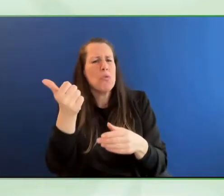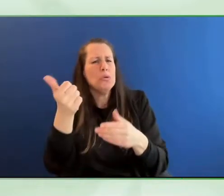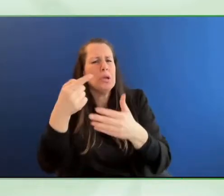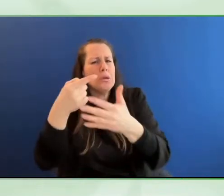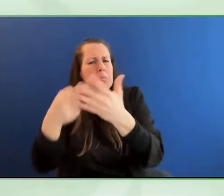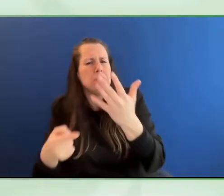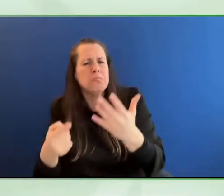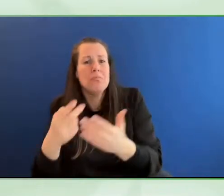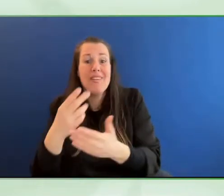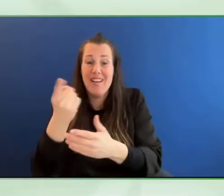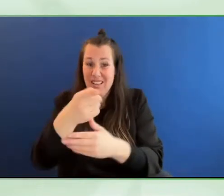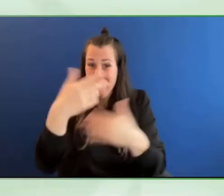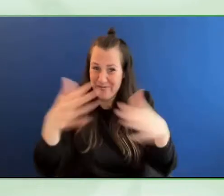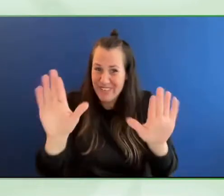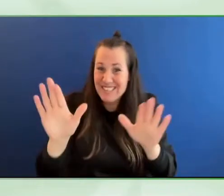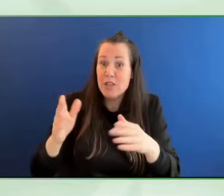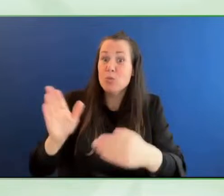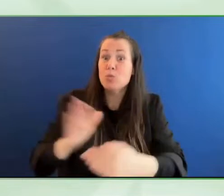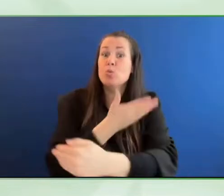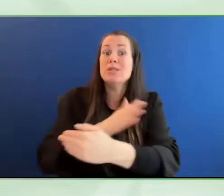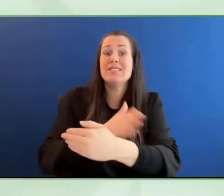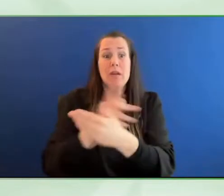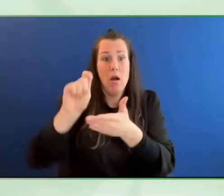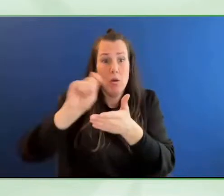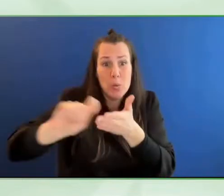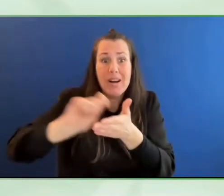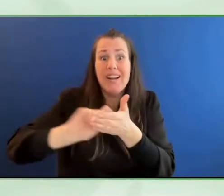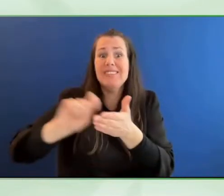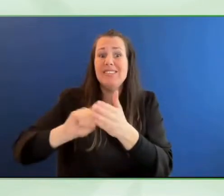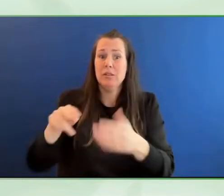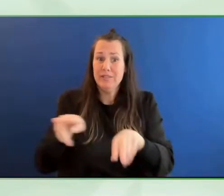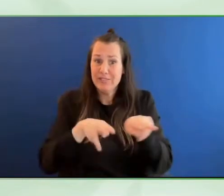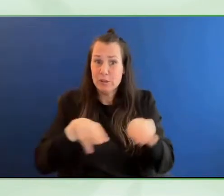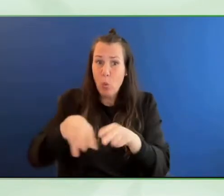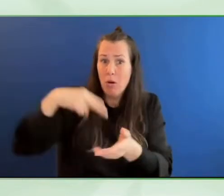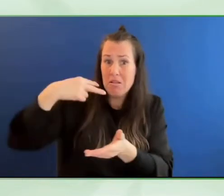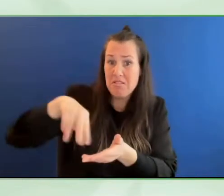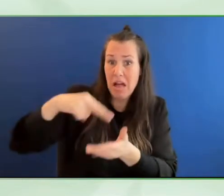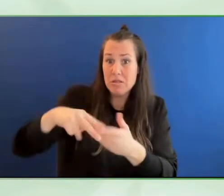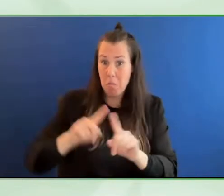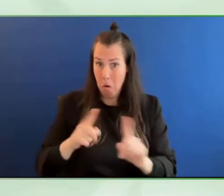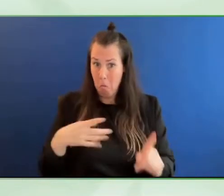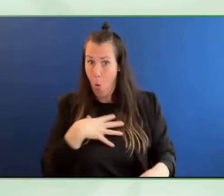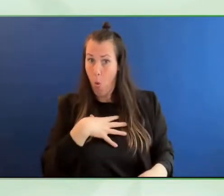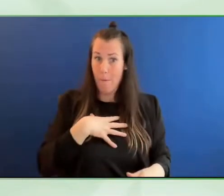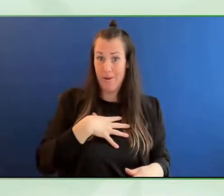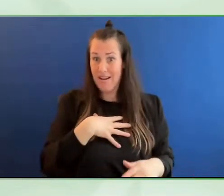process as opposed to the end result itself, it might help people understand the libretto.